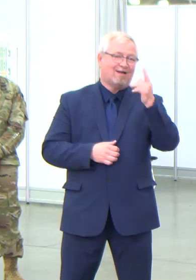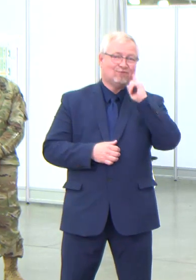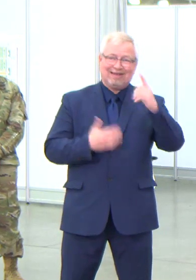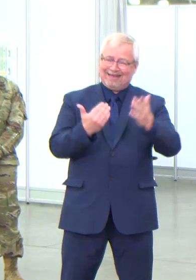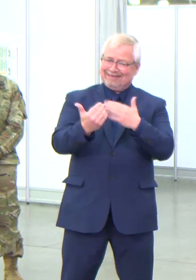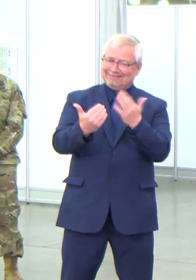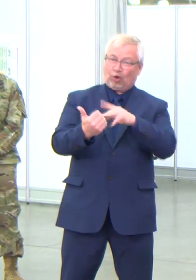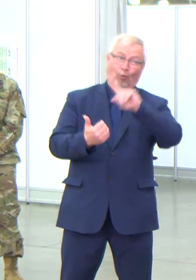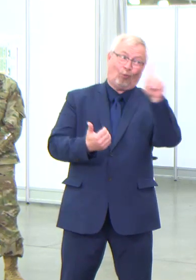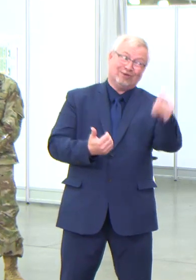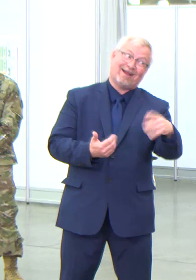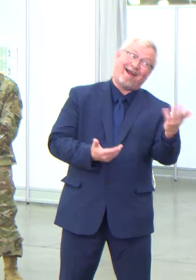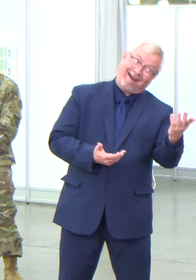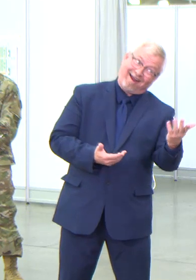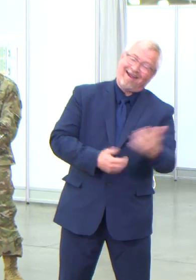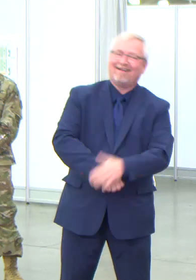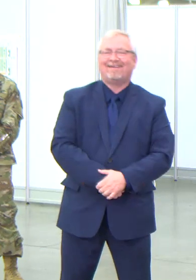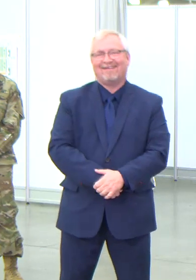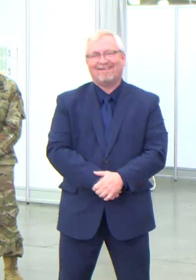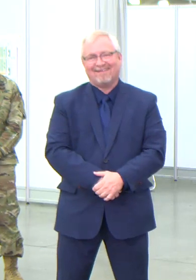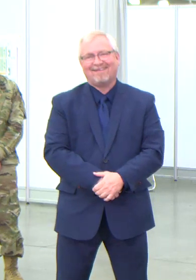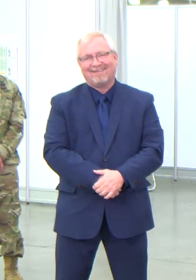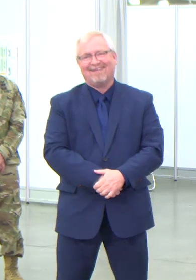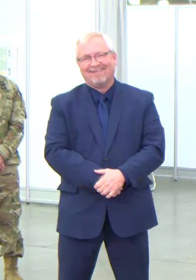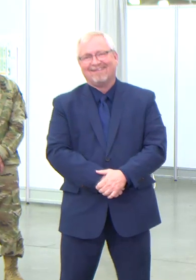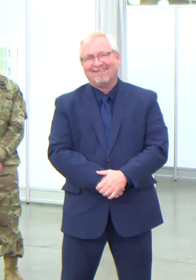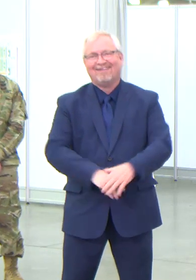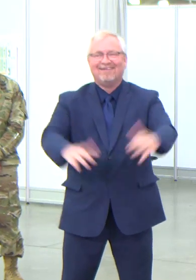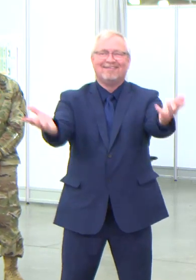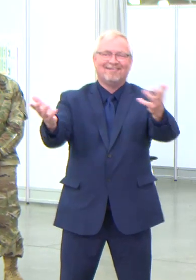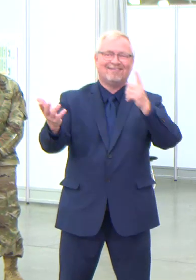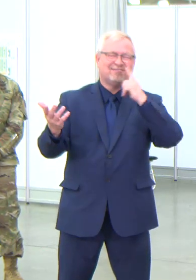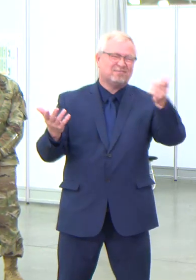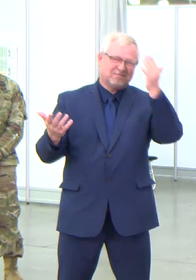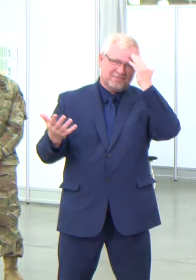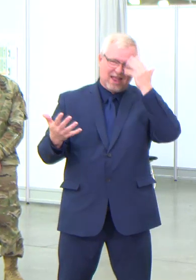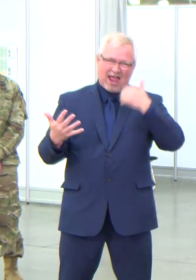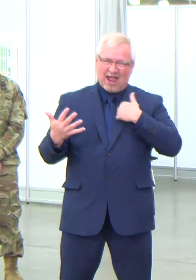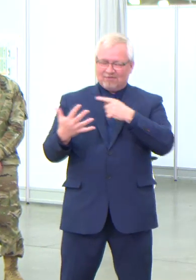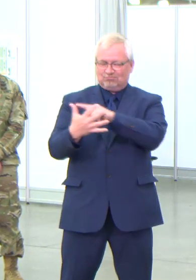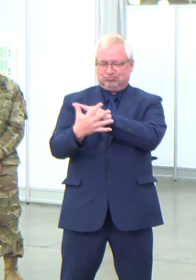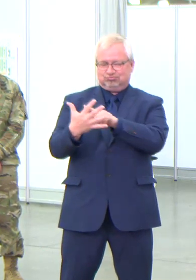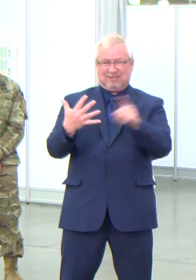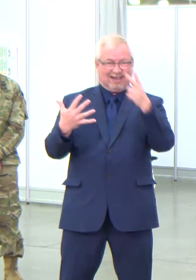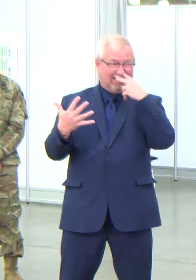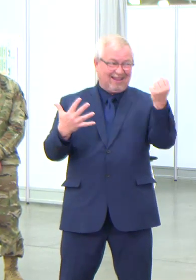Thank you for the easy question. So I think it's all of those. I think that we